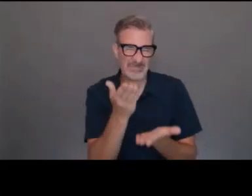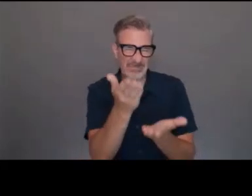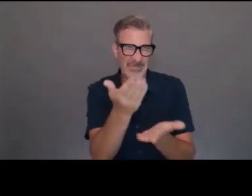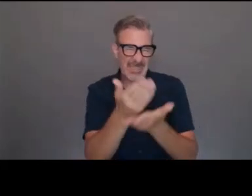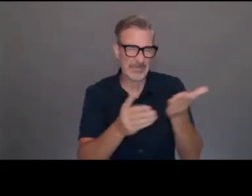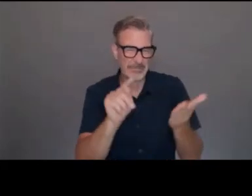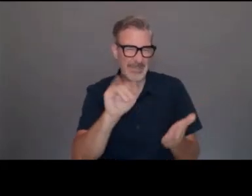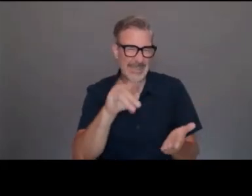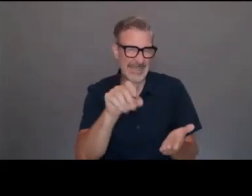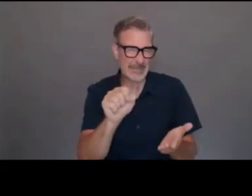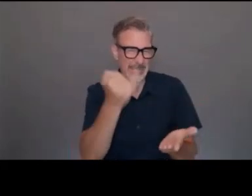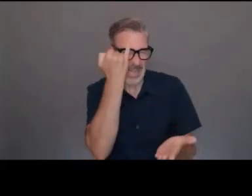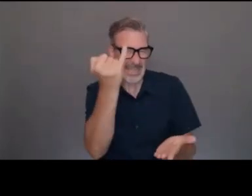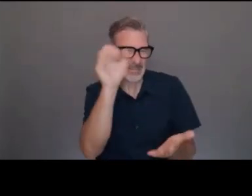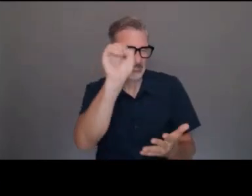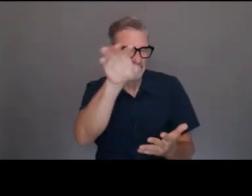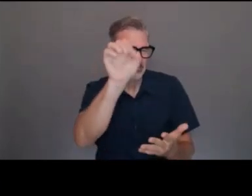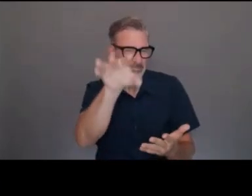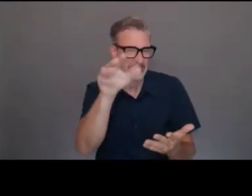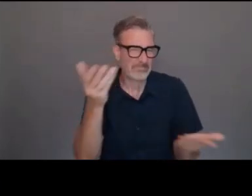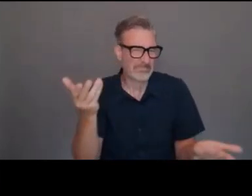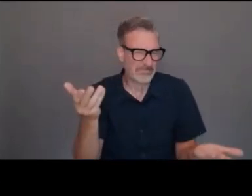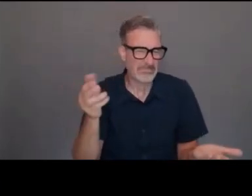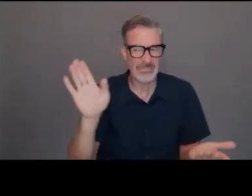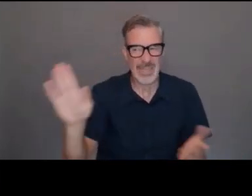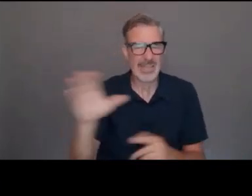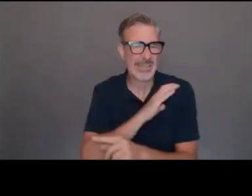sharing quite often and wanted to share with you here.